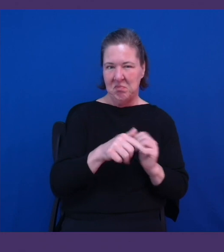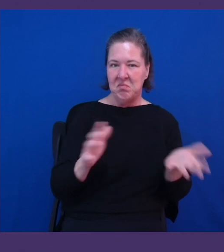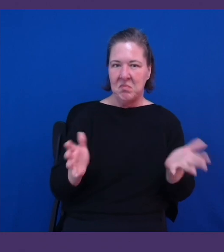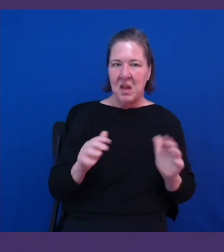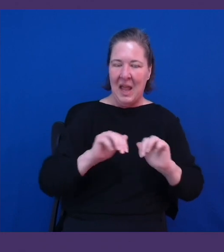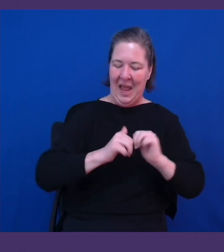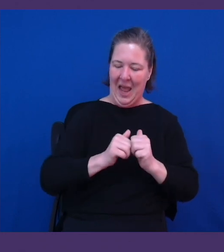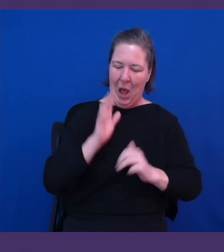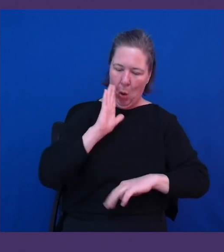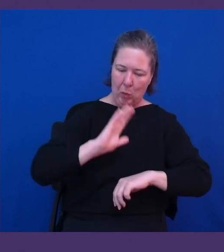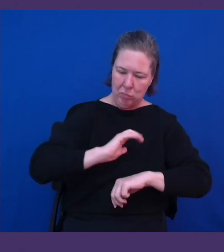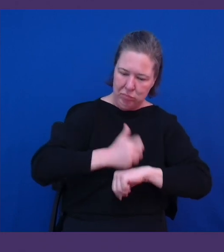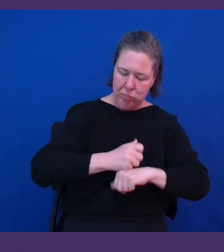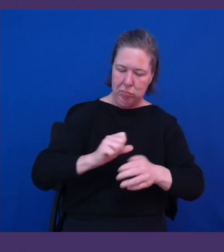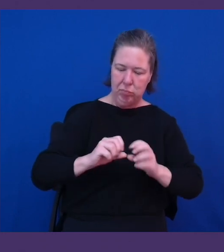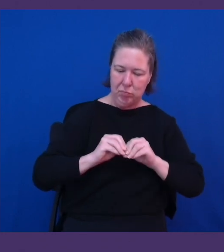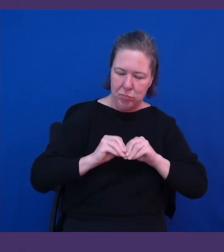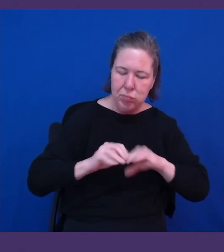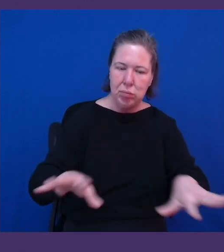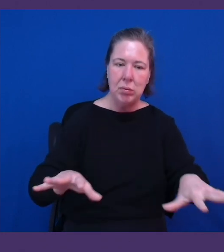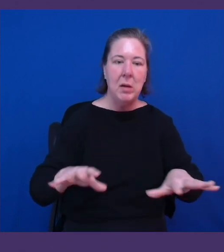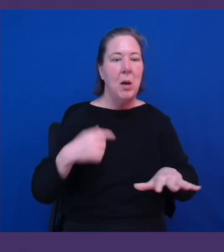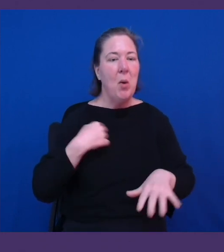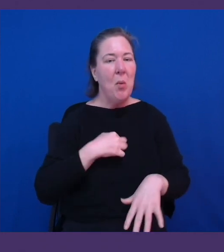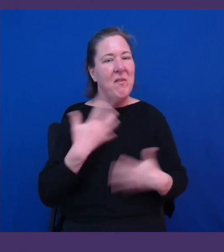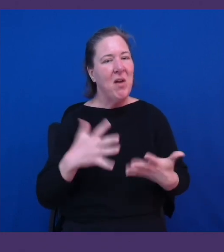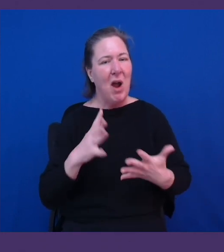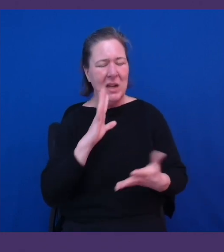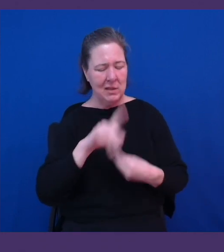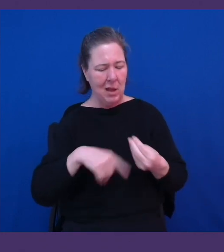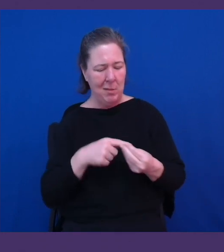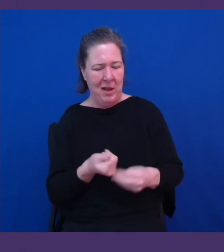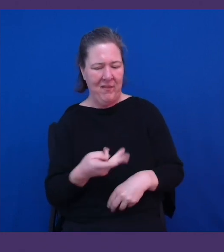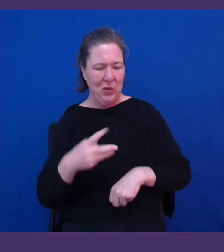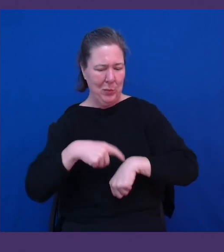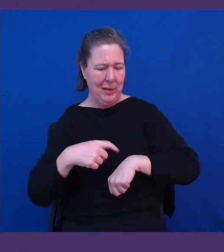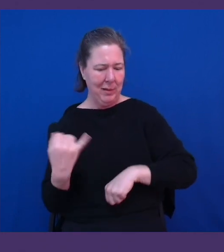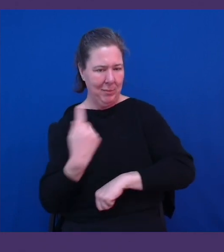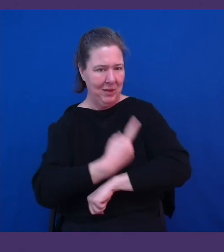And I know we've already referenced enforcement a couple times today and the importance of enforcement as a way